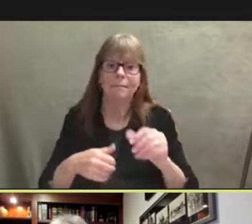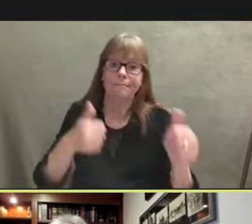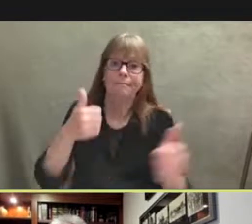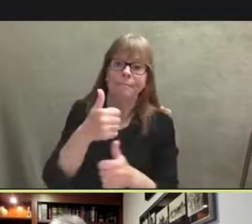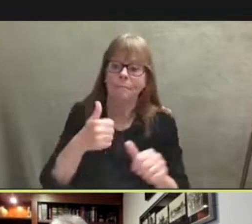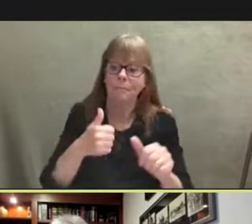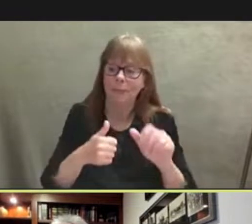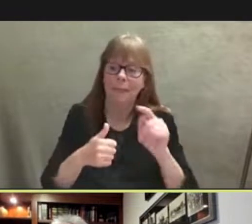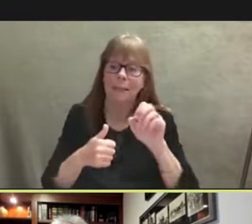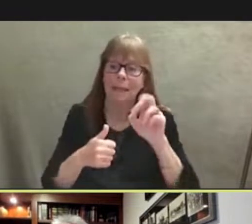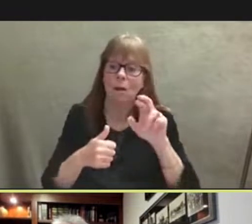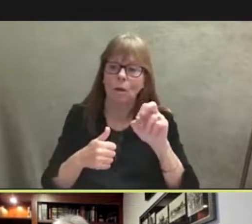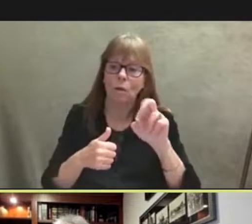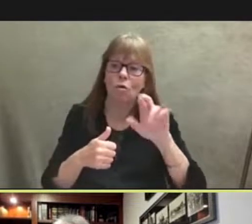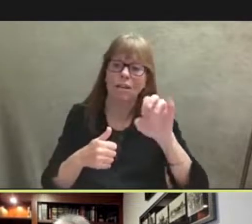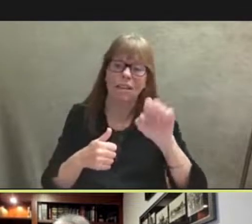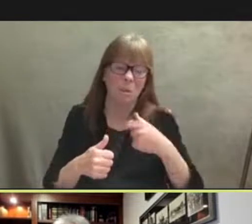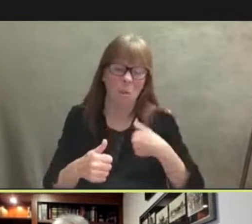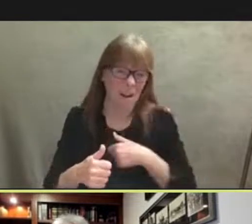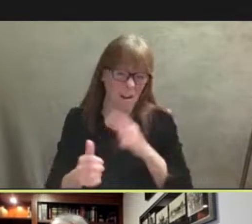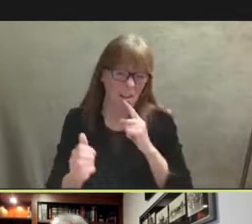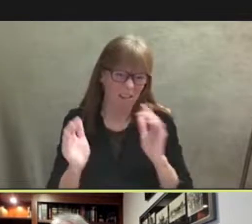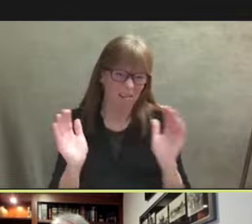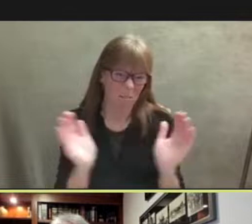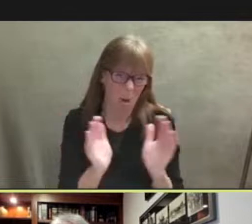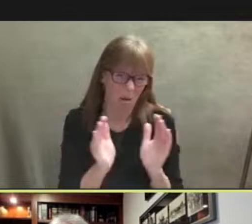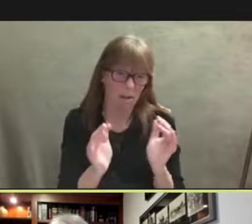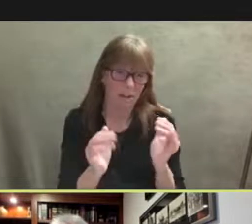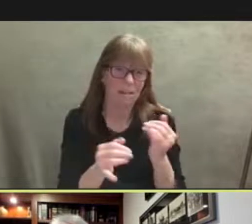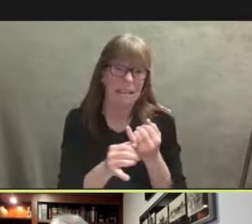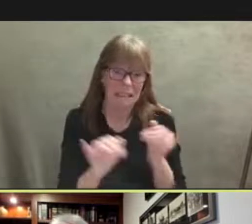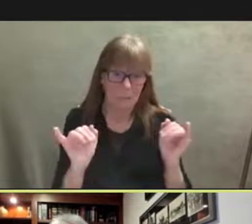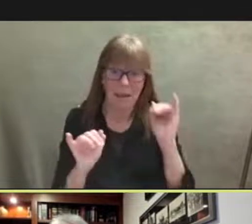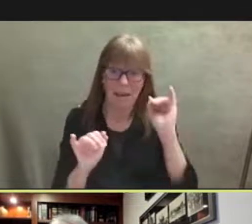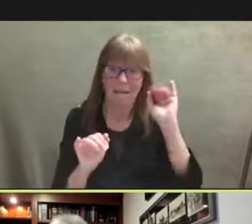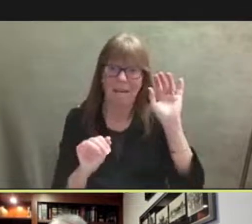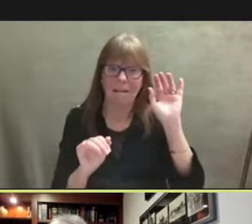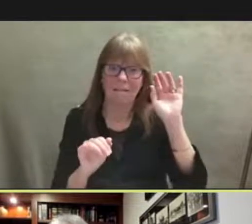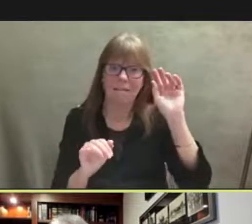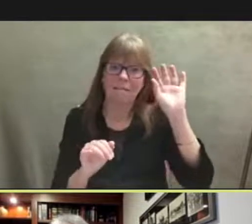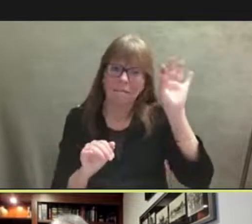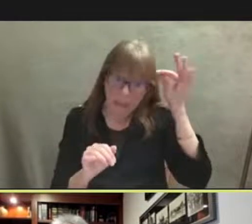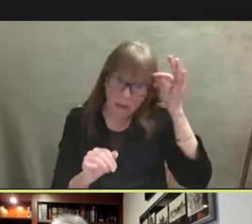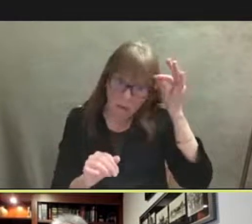far the smallest federal independent agency in all of government. The council is bipartisan.